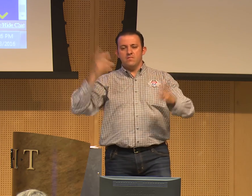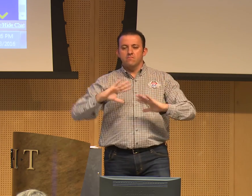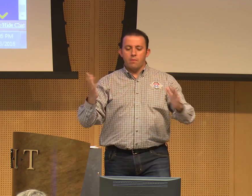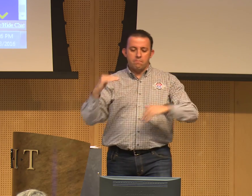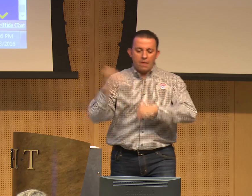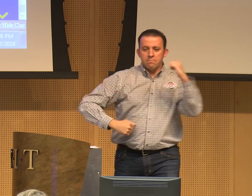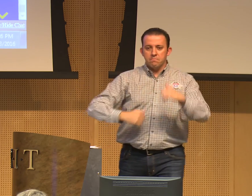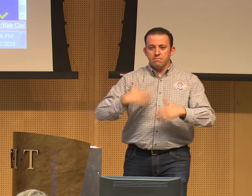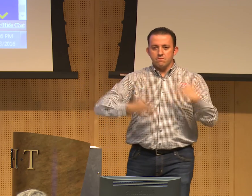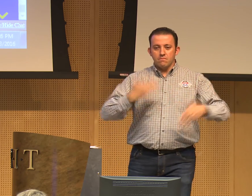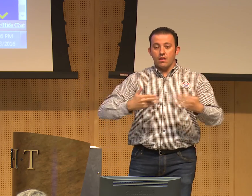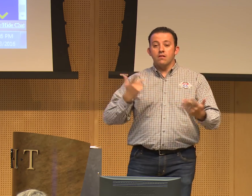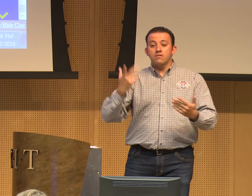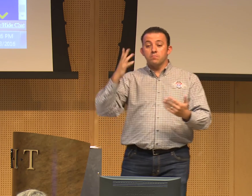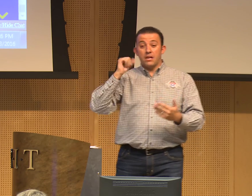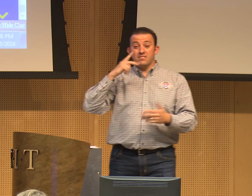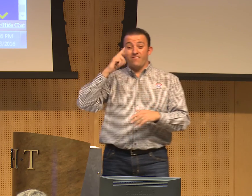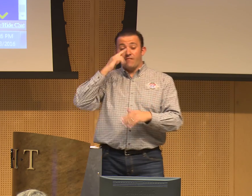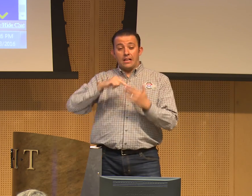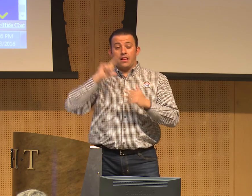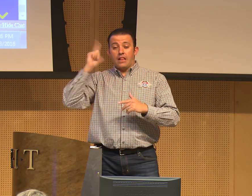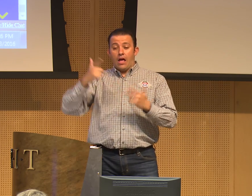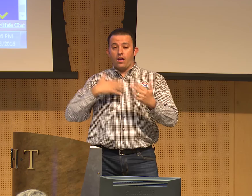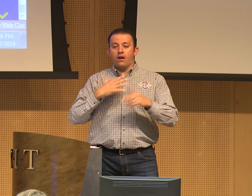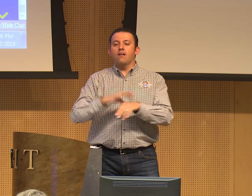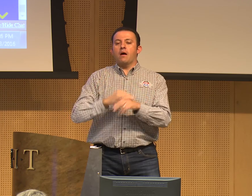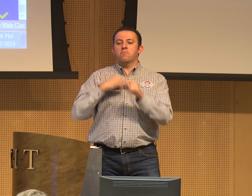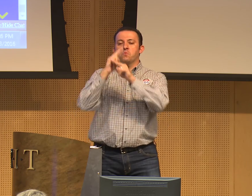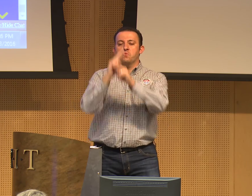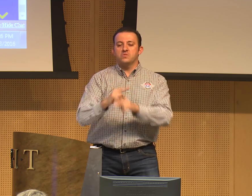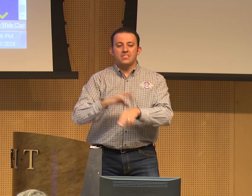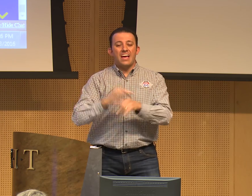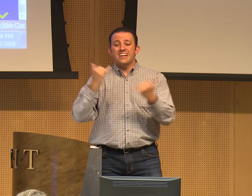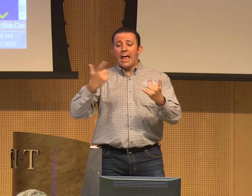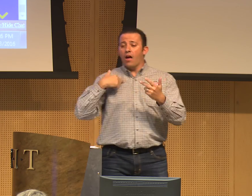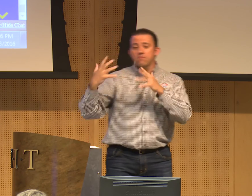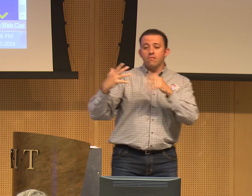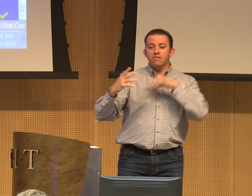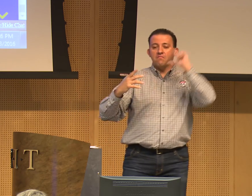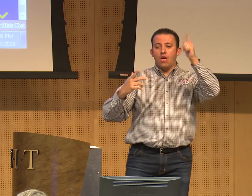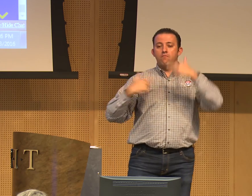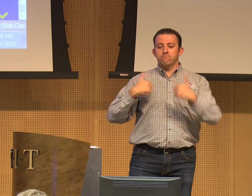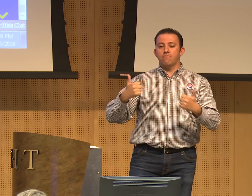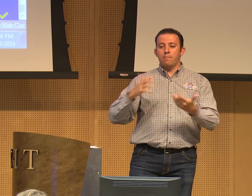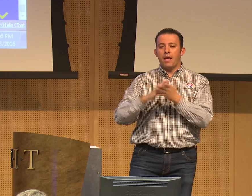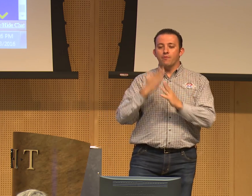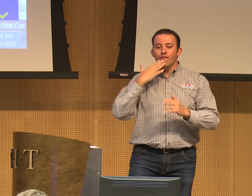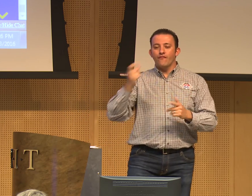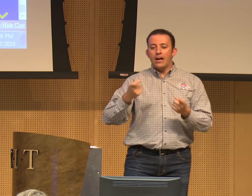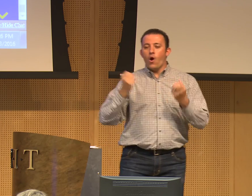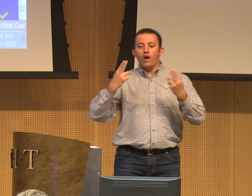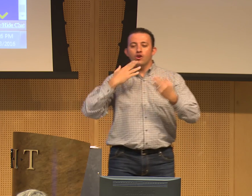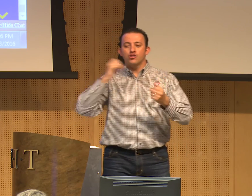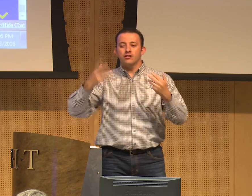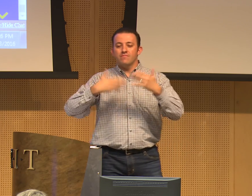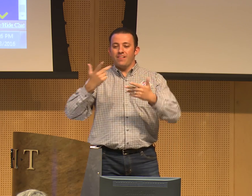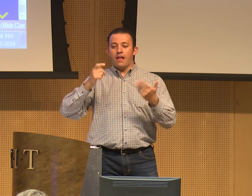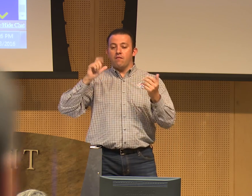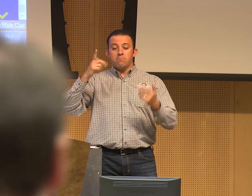but now I can take it, right? It's about that thick skin. It's about having fortitude, right? It's about, you know, sometimes you're in a great day